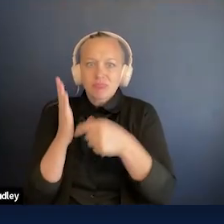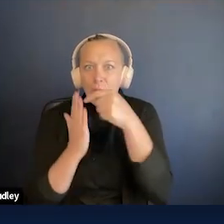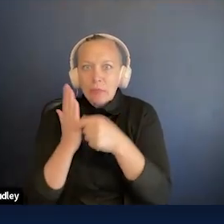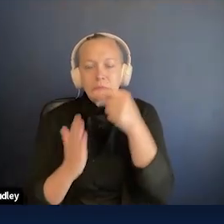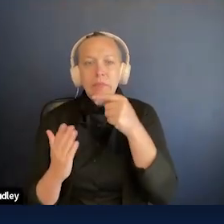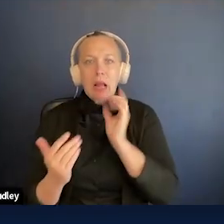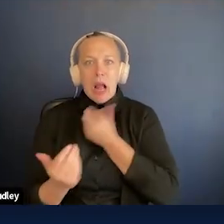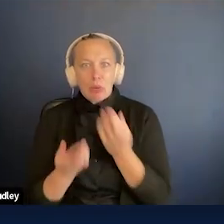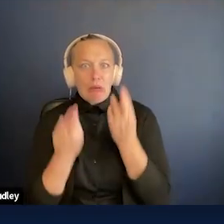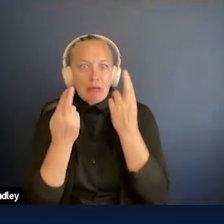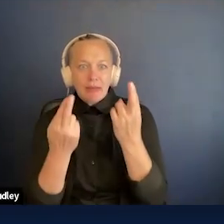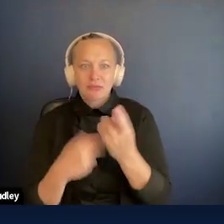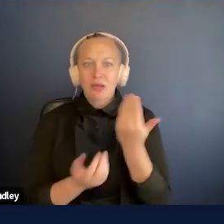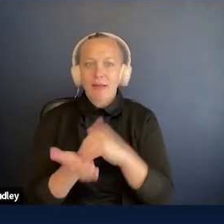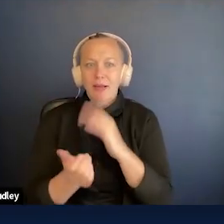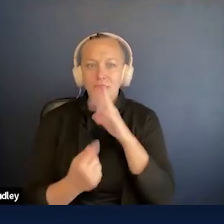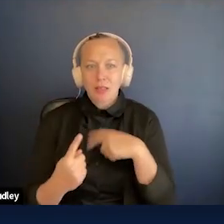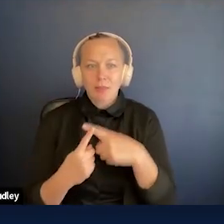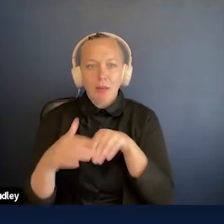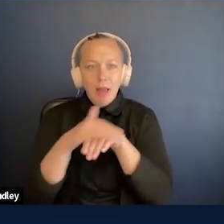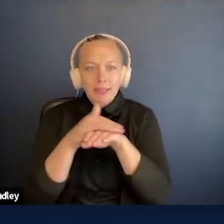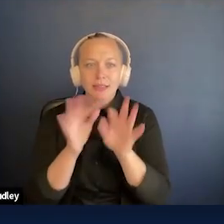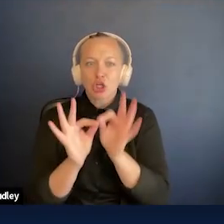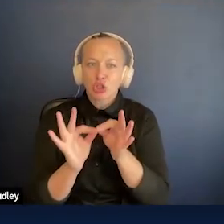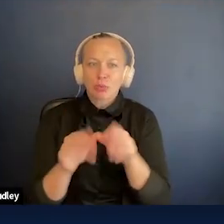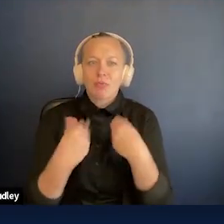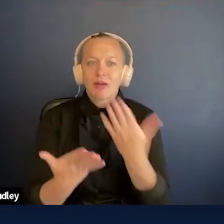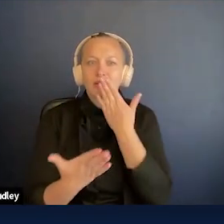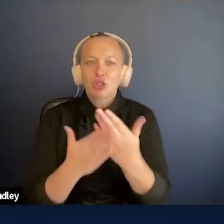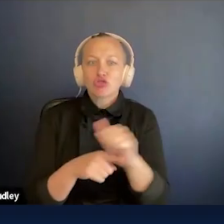Certified interpreters and provider training to improve maternal care.